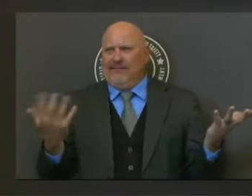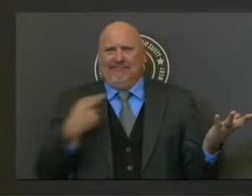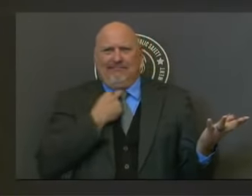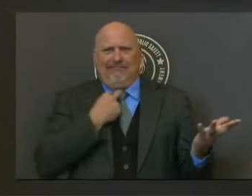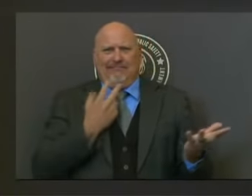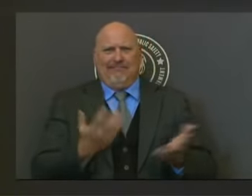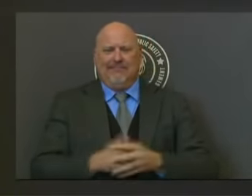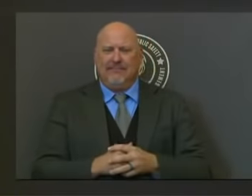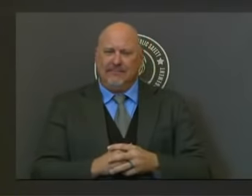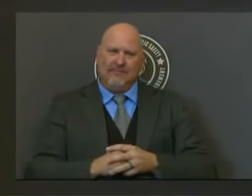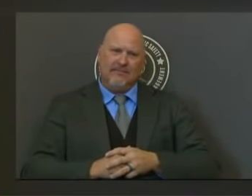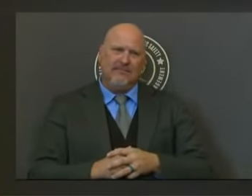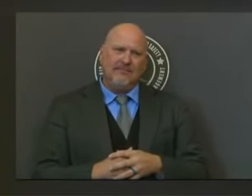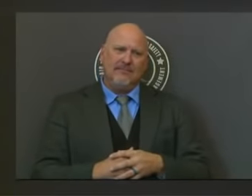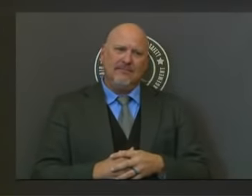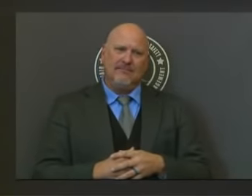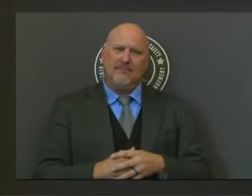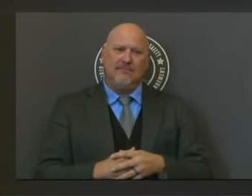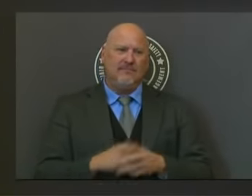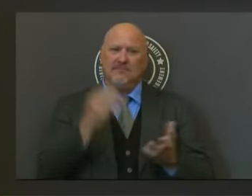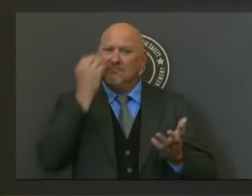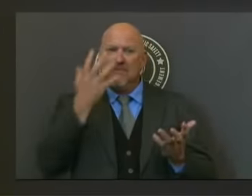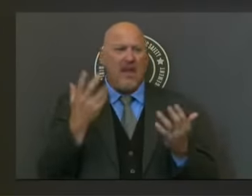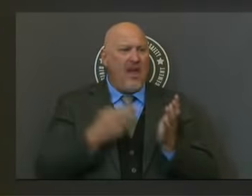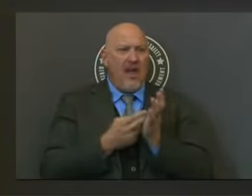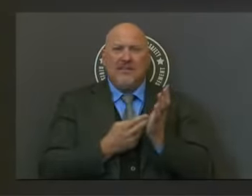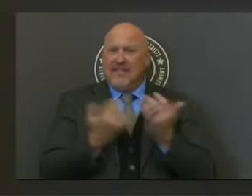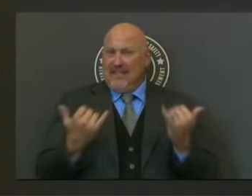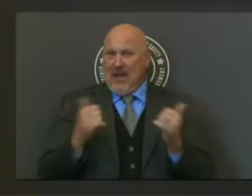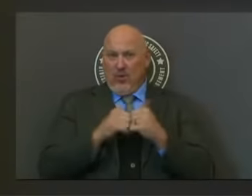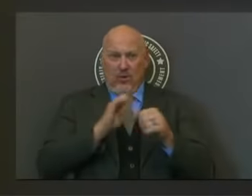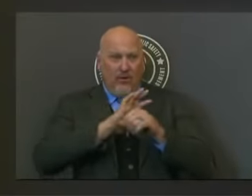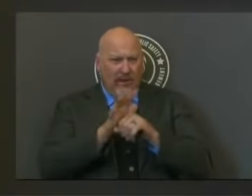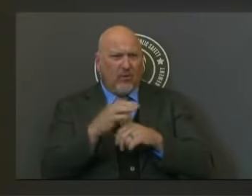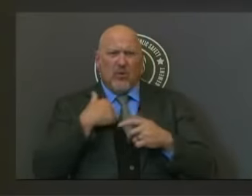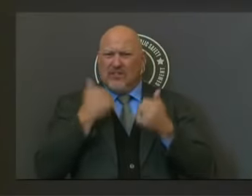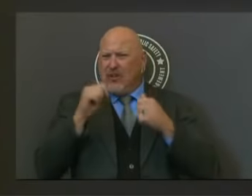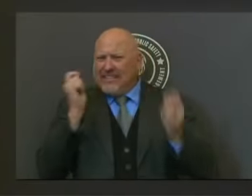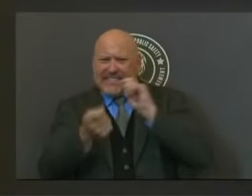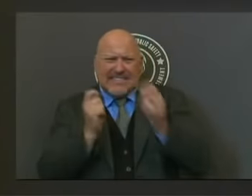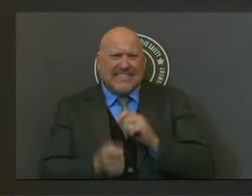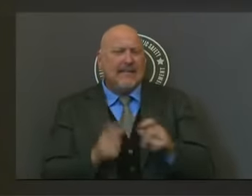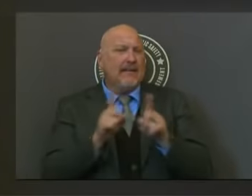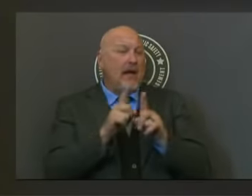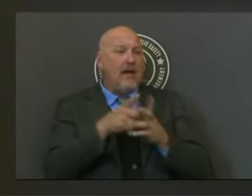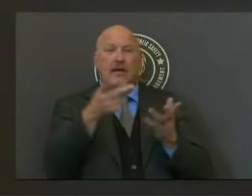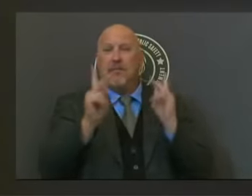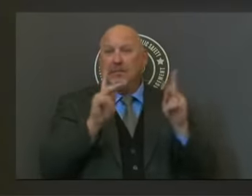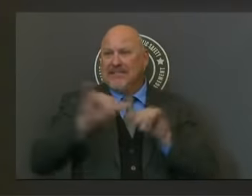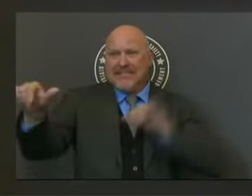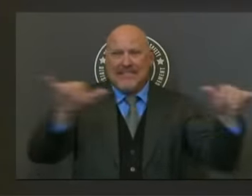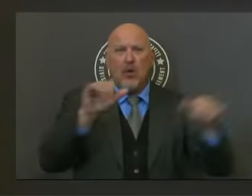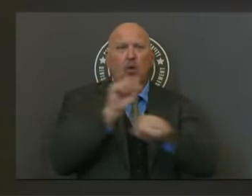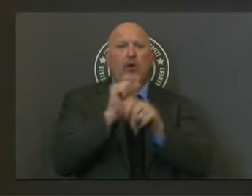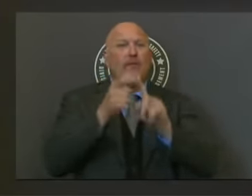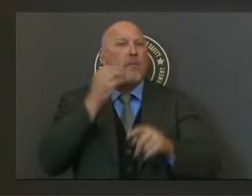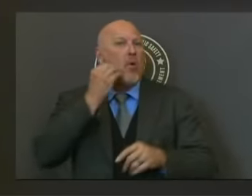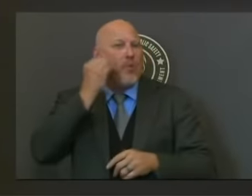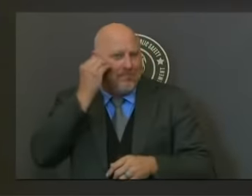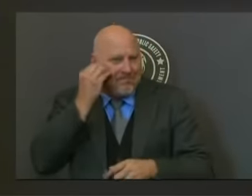and this isn't going to be forever you know I can't predict how how long we're going to have